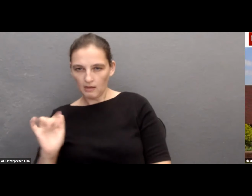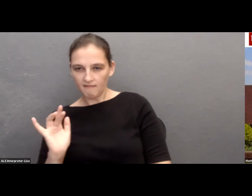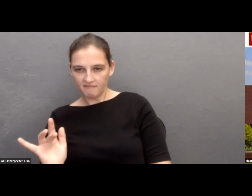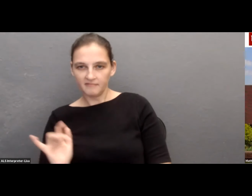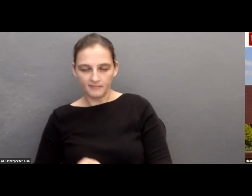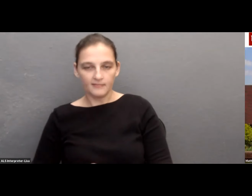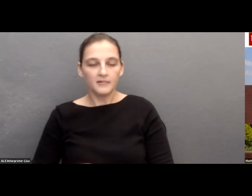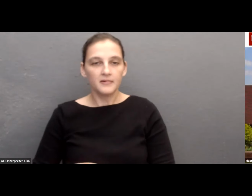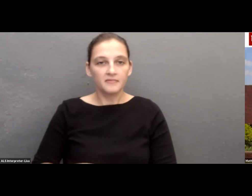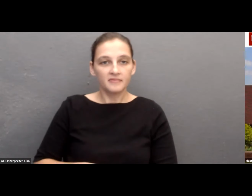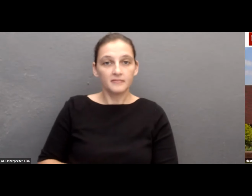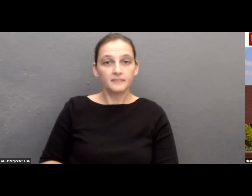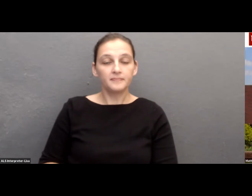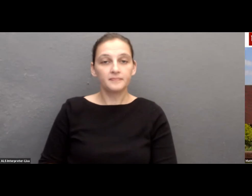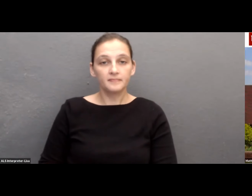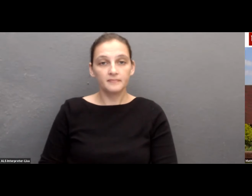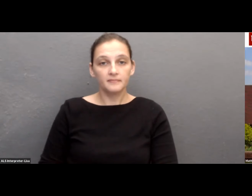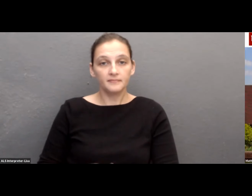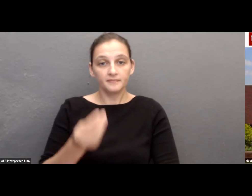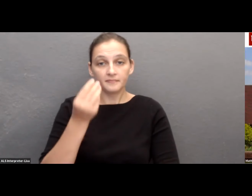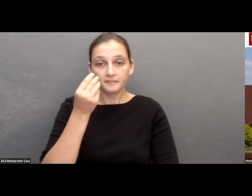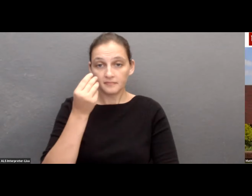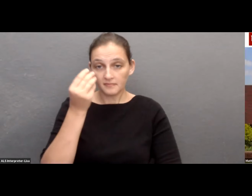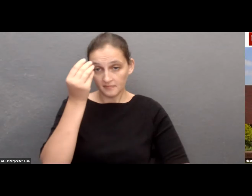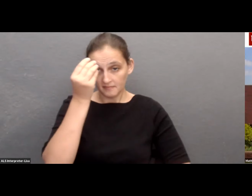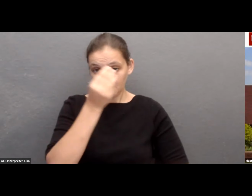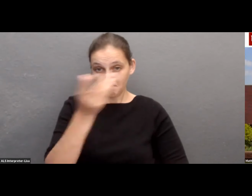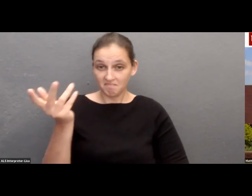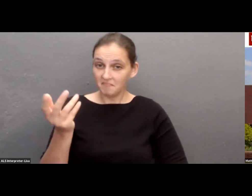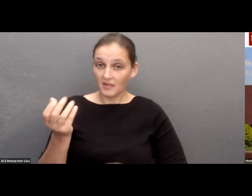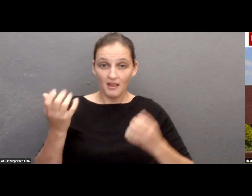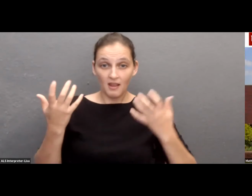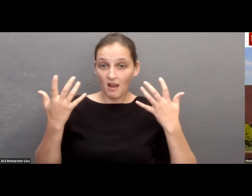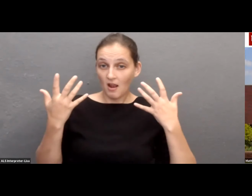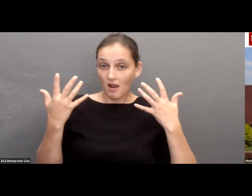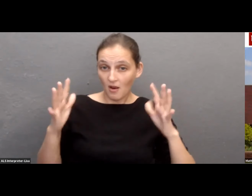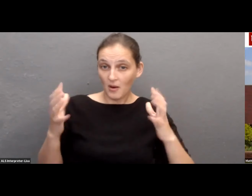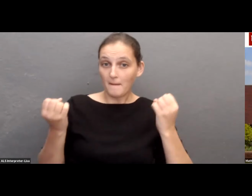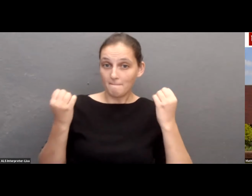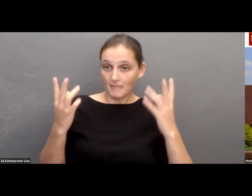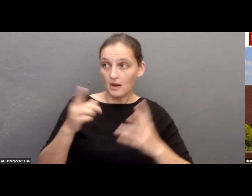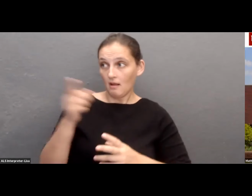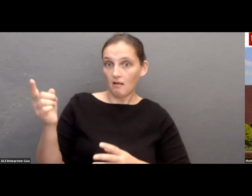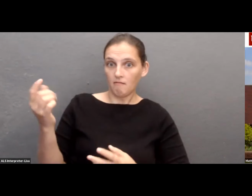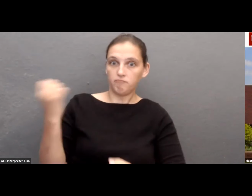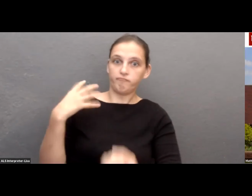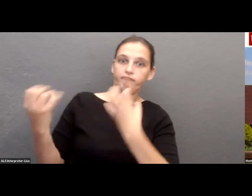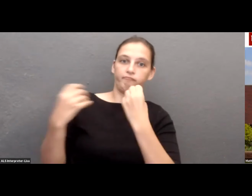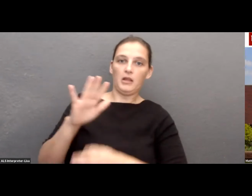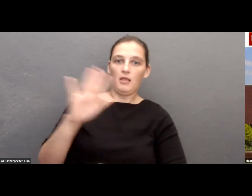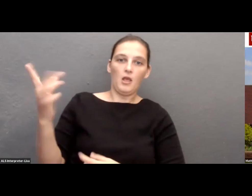Just to let you know we've already have a lot of questions that were submitted in advance